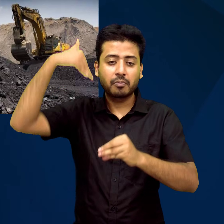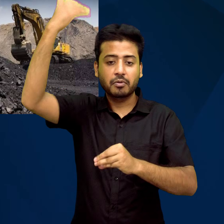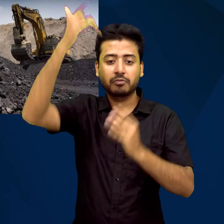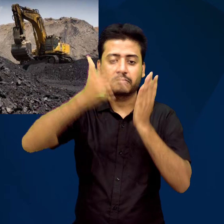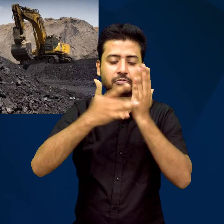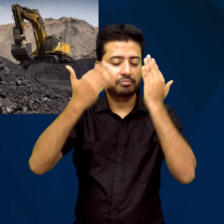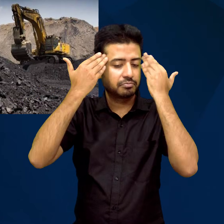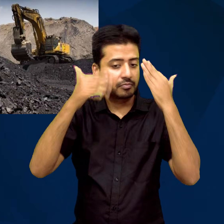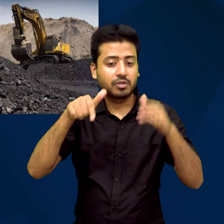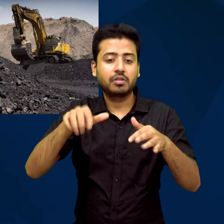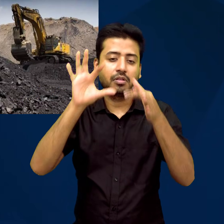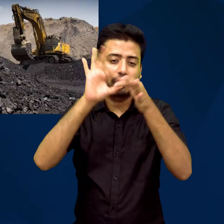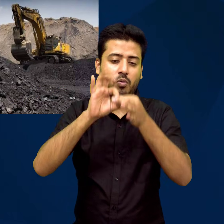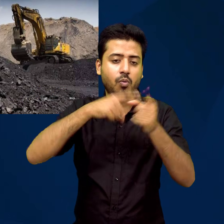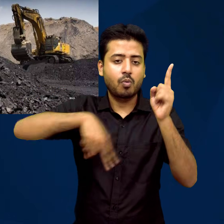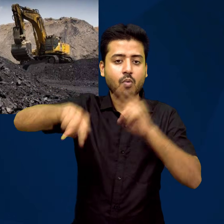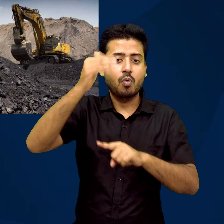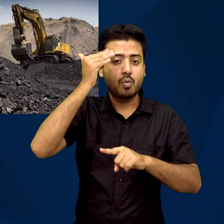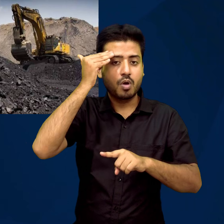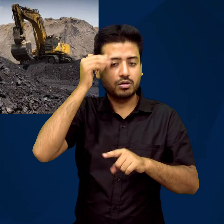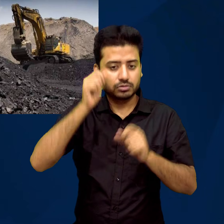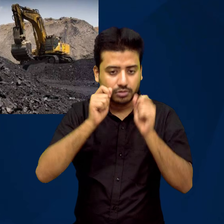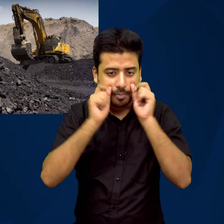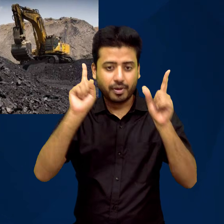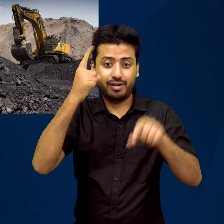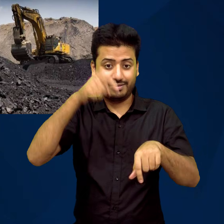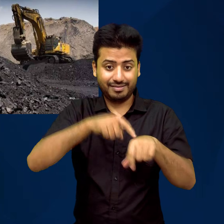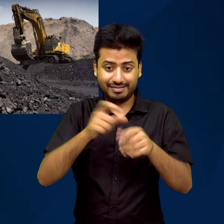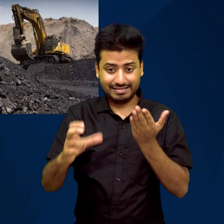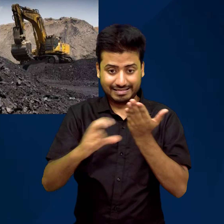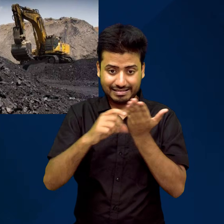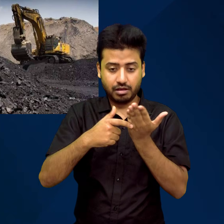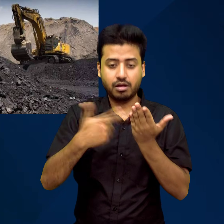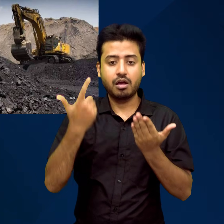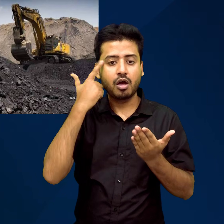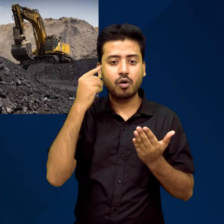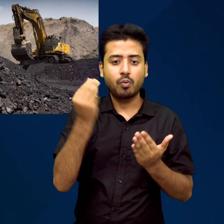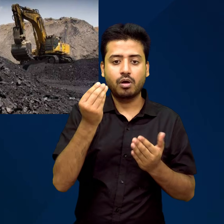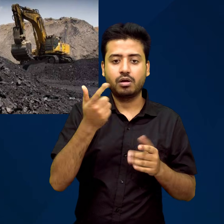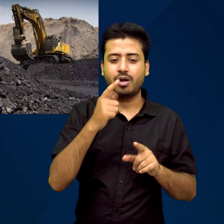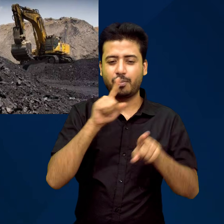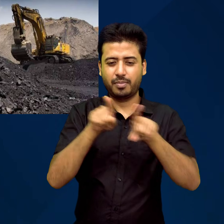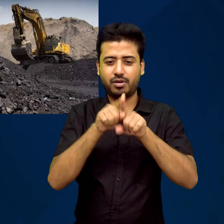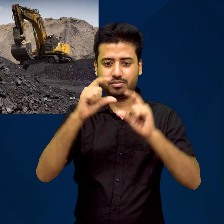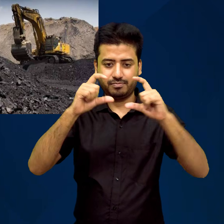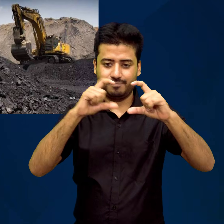which can be derived from charcoal/gite and an electrolyte fluid, ammonium chloride,